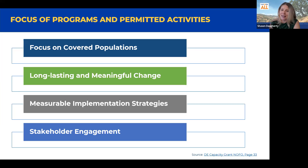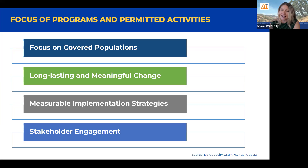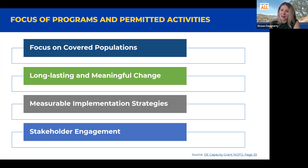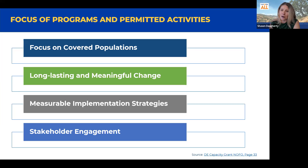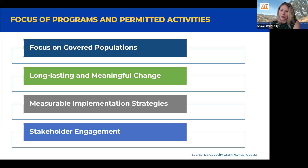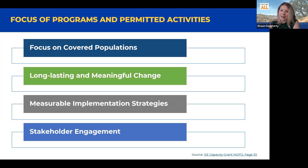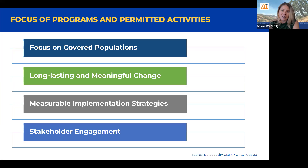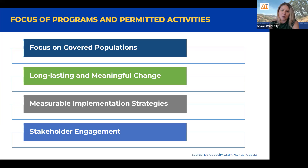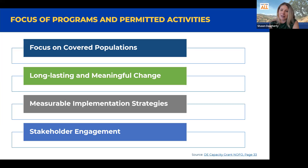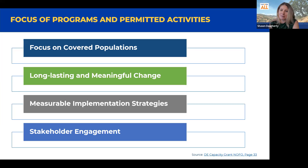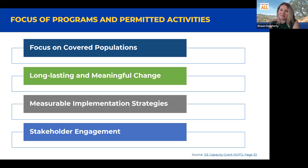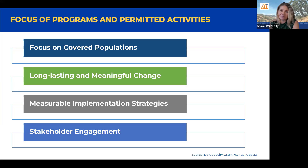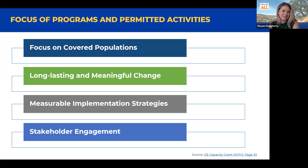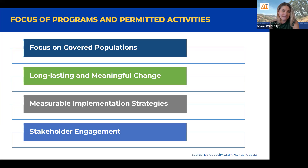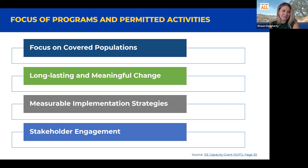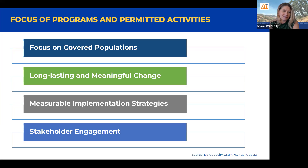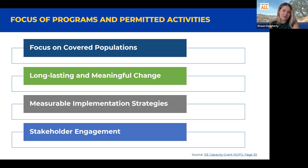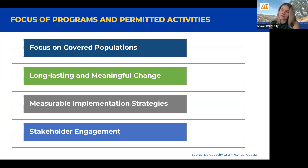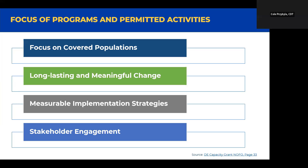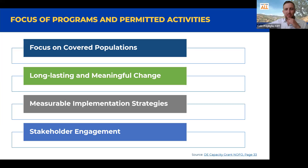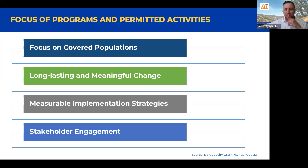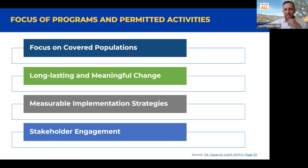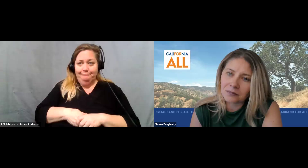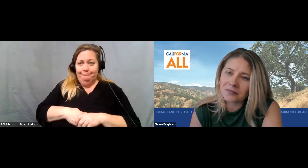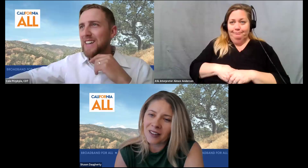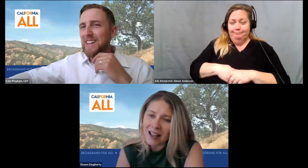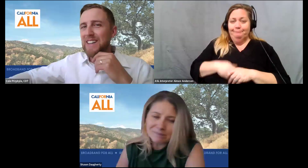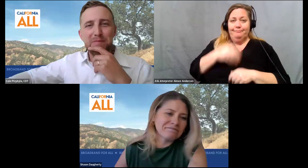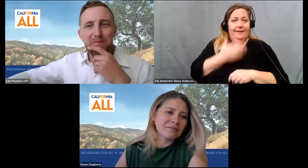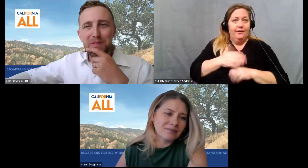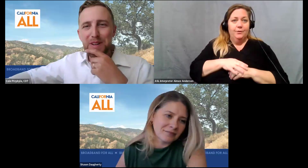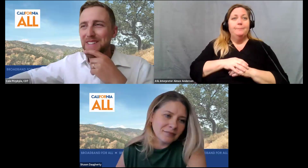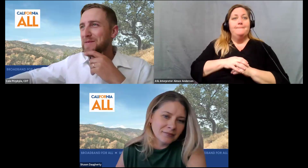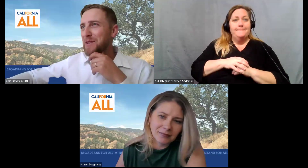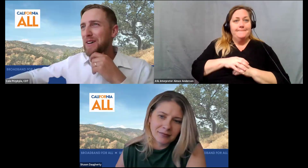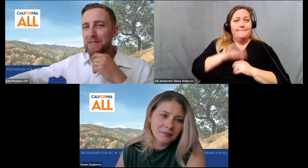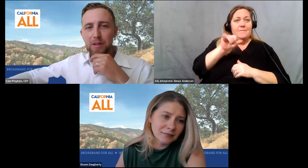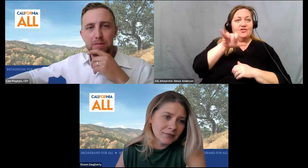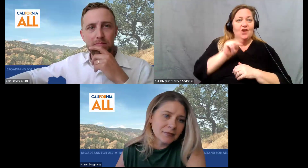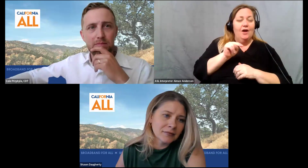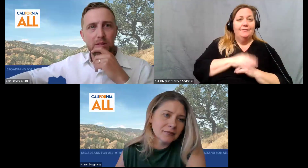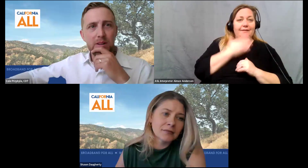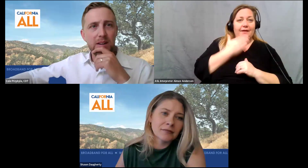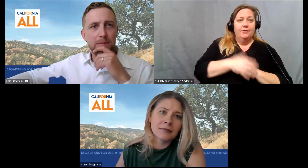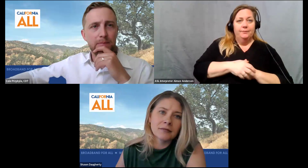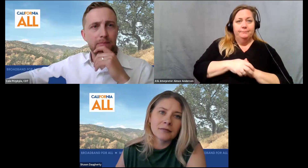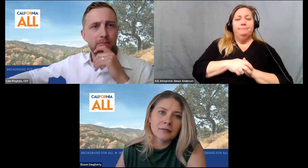about that stakeholder engagement. Yeah. Thank you, Shawn. Go ahead Scott.